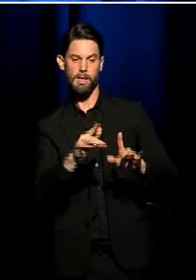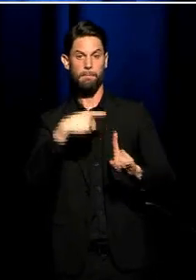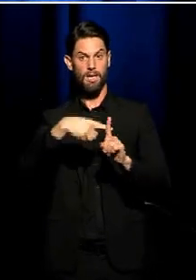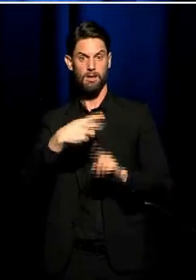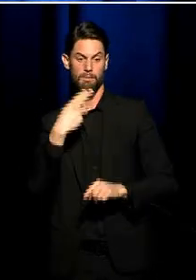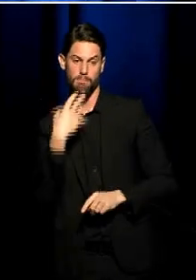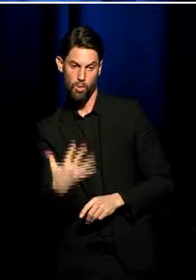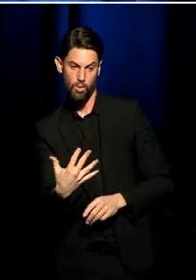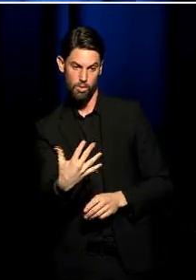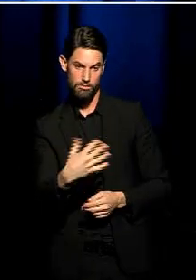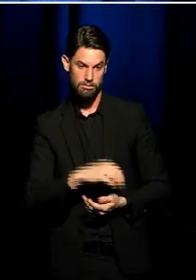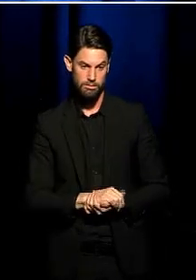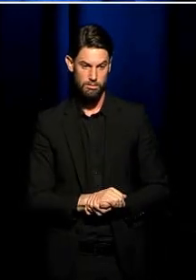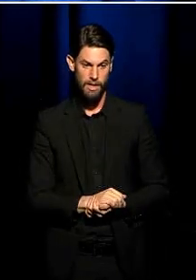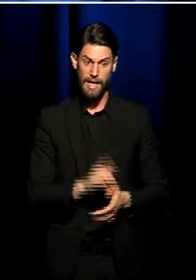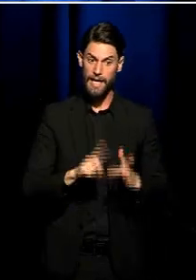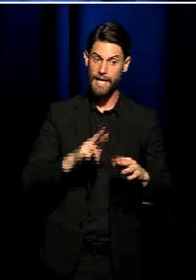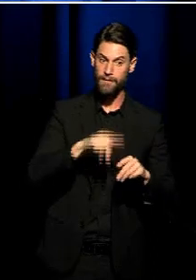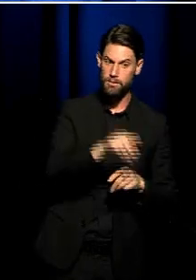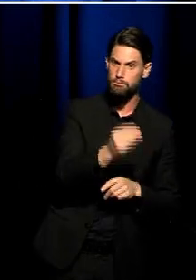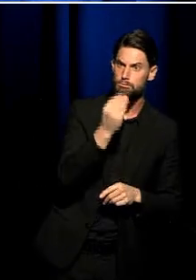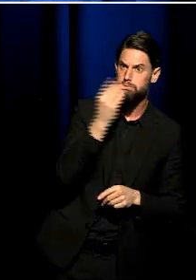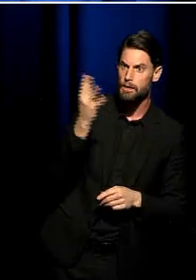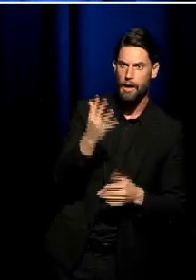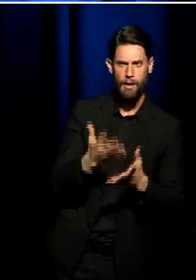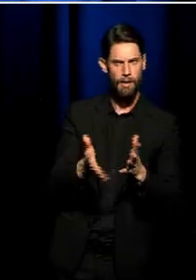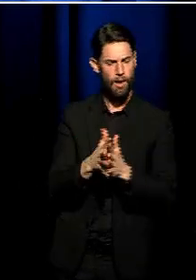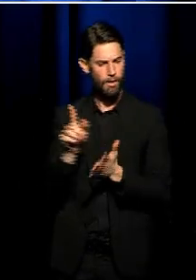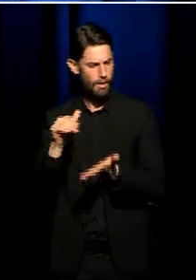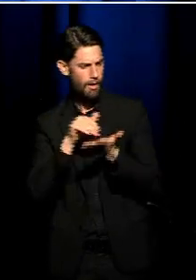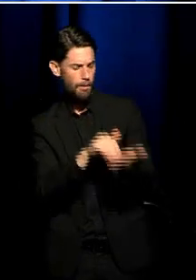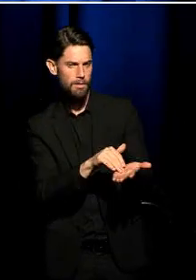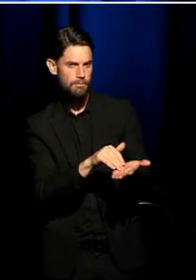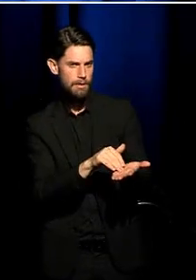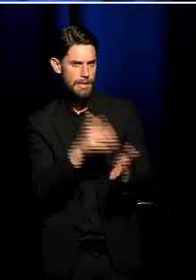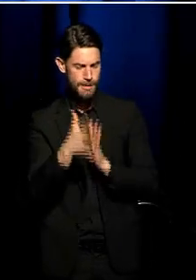including addressing failures in and impediments to reporting, investigating